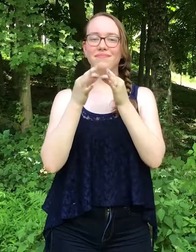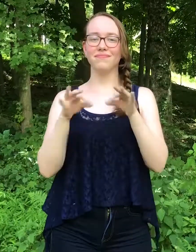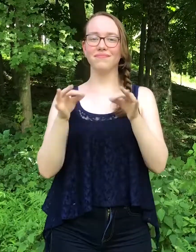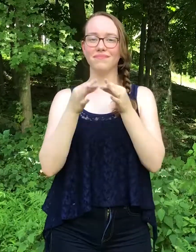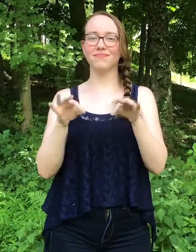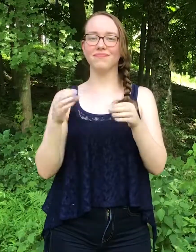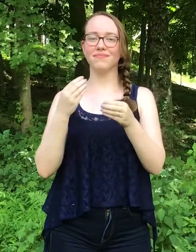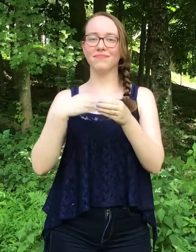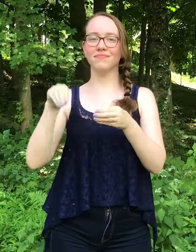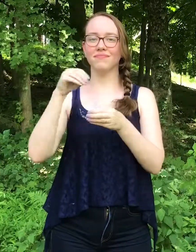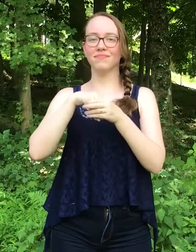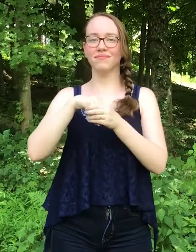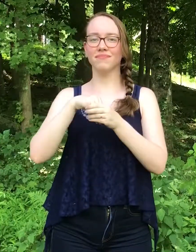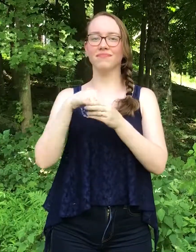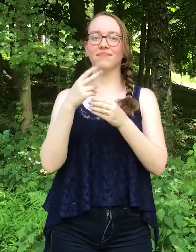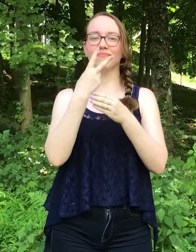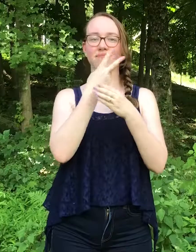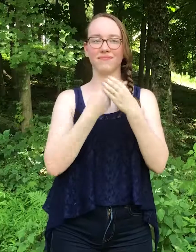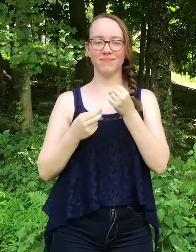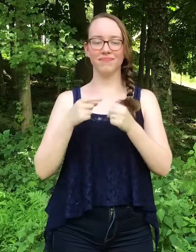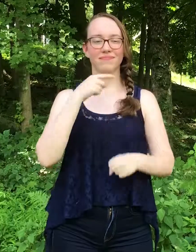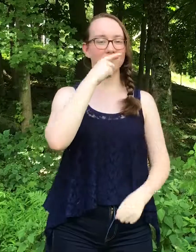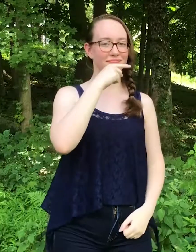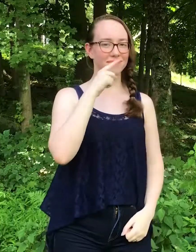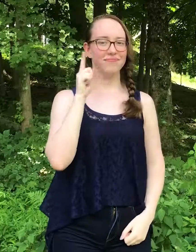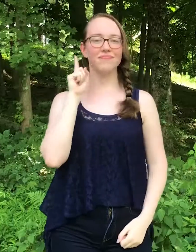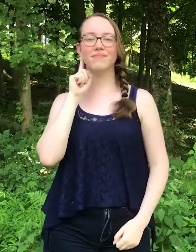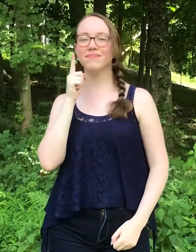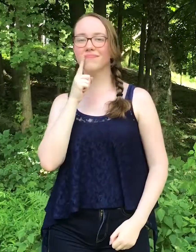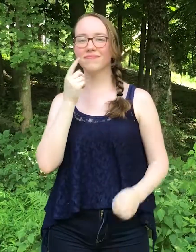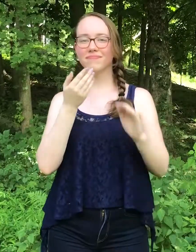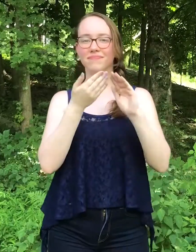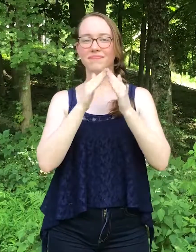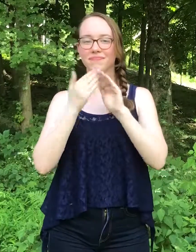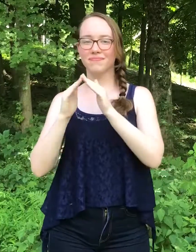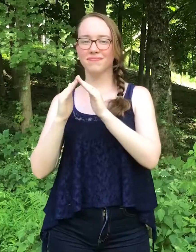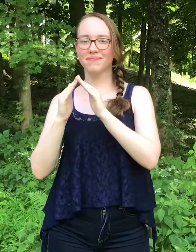Captions include both hearing and Deaf communities.